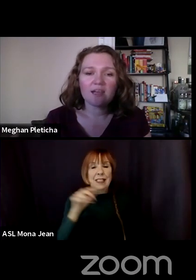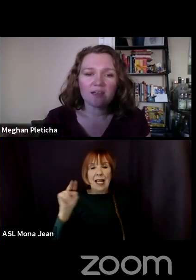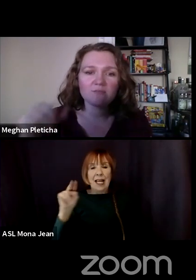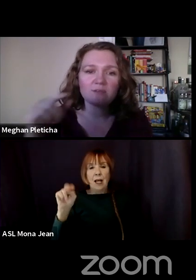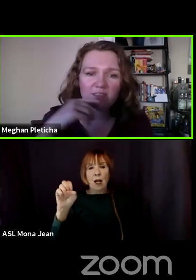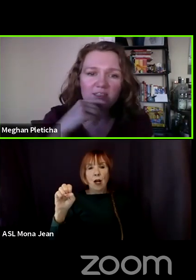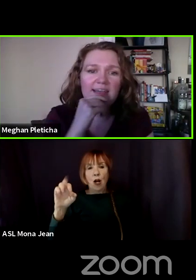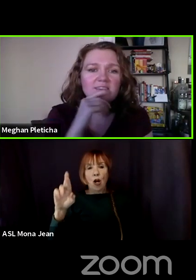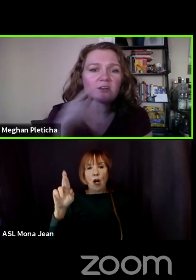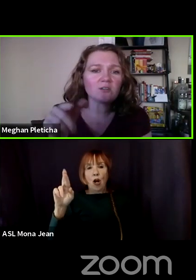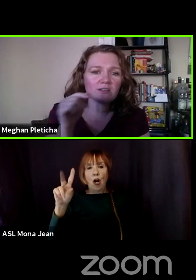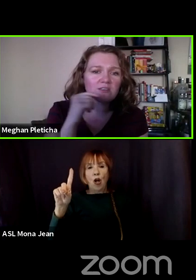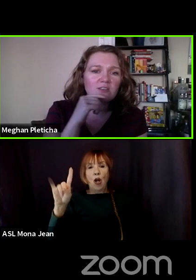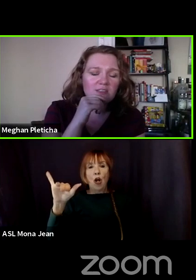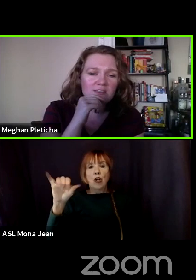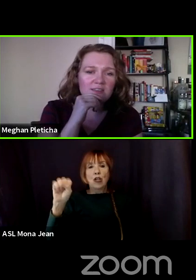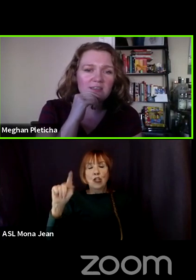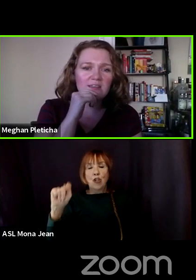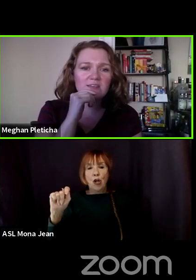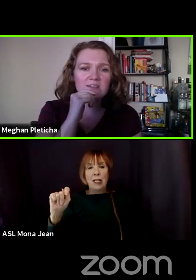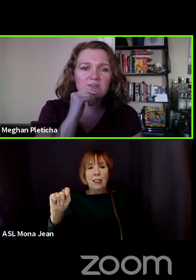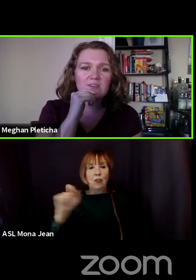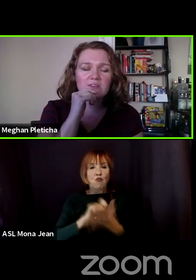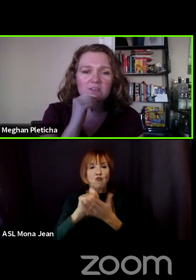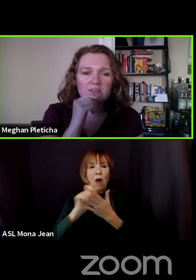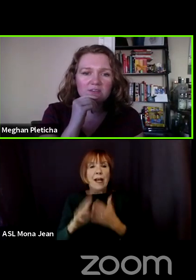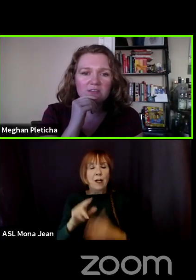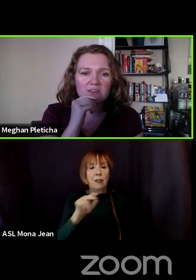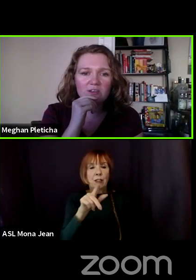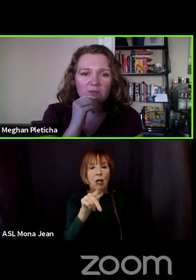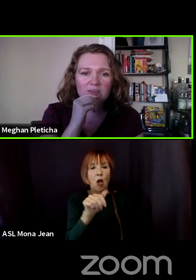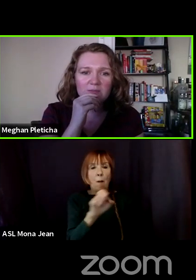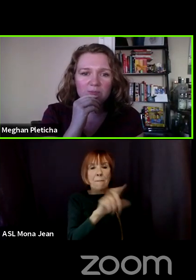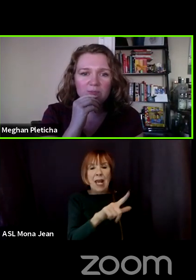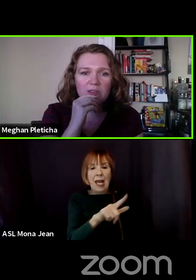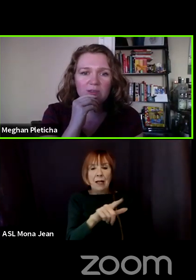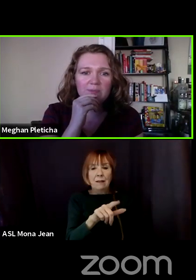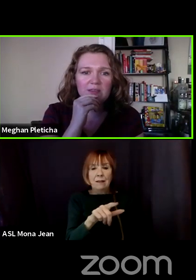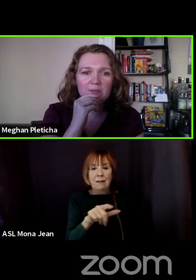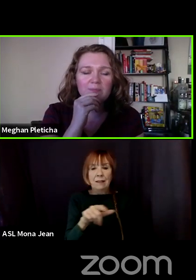Yeah, writers, it's no longer Nerdist, Oh. Chris Hardwick I think,